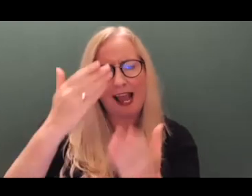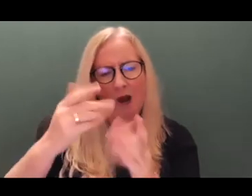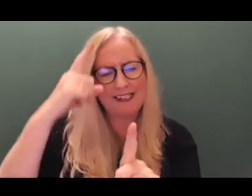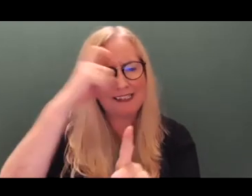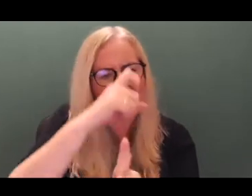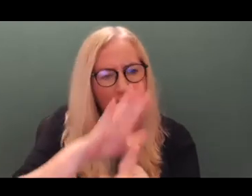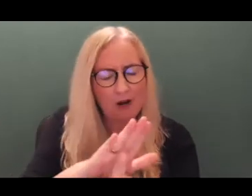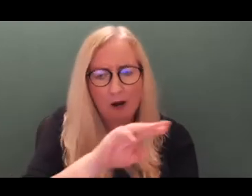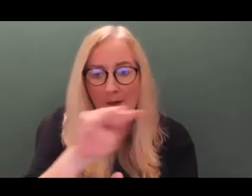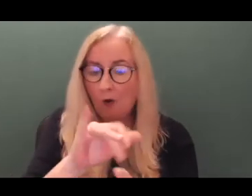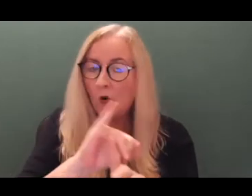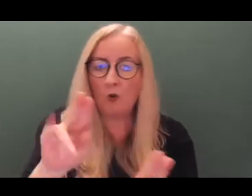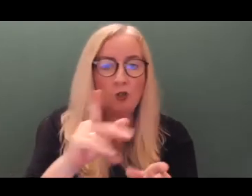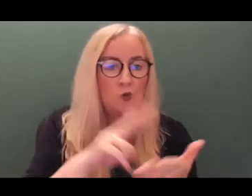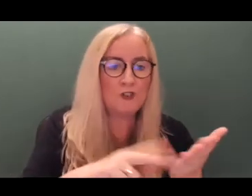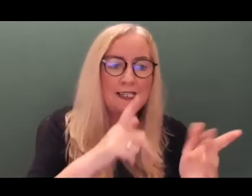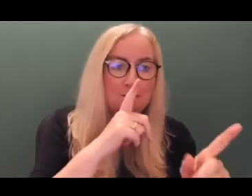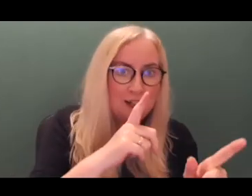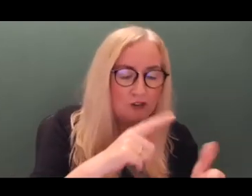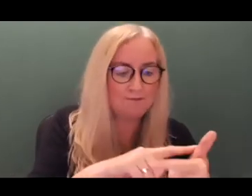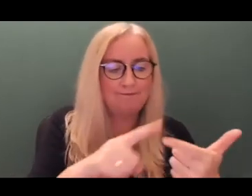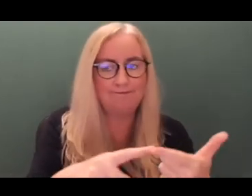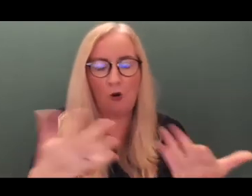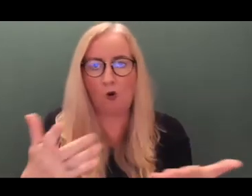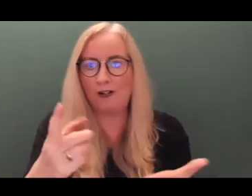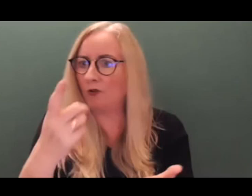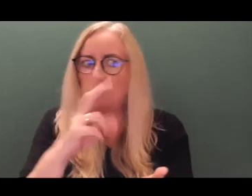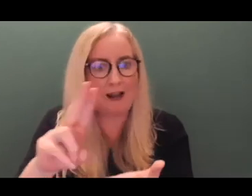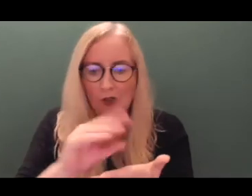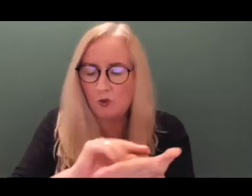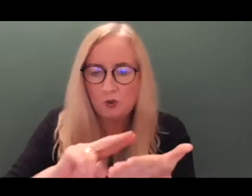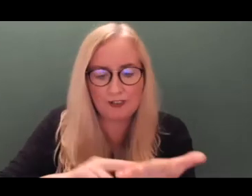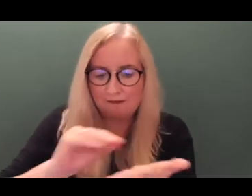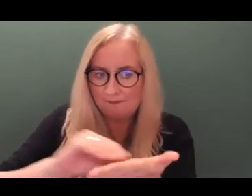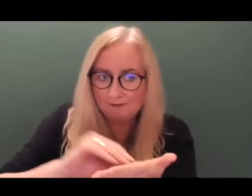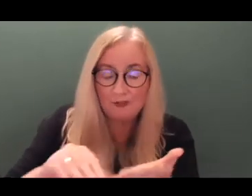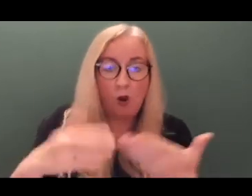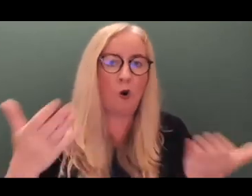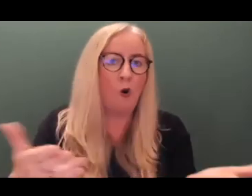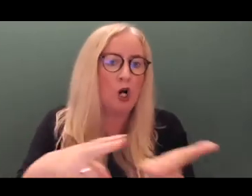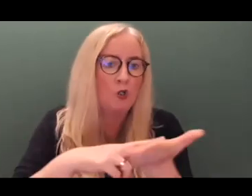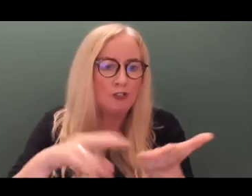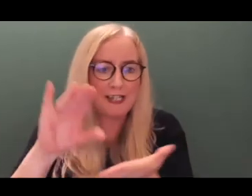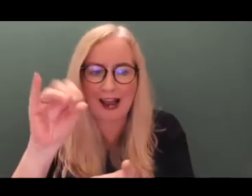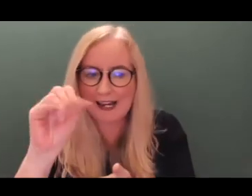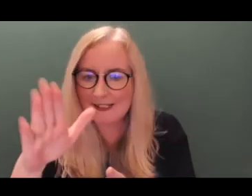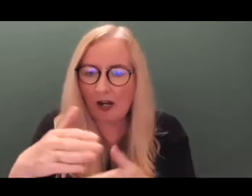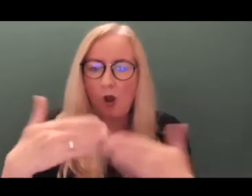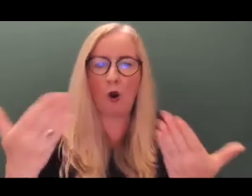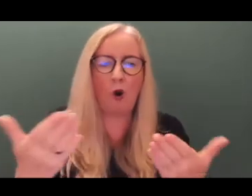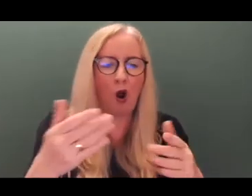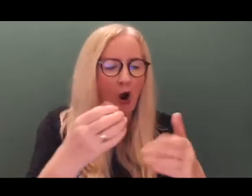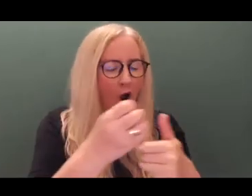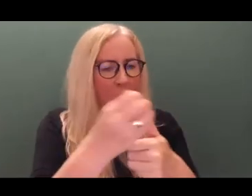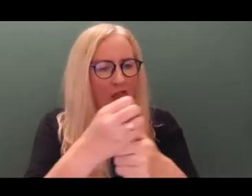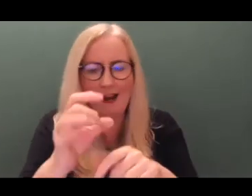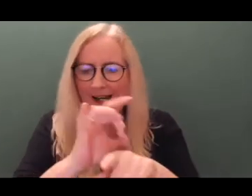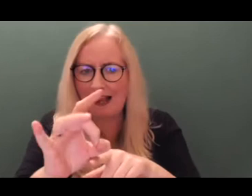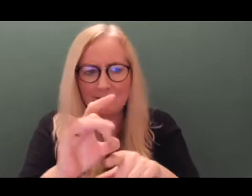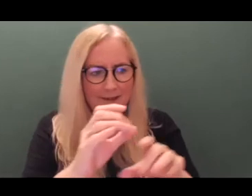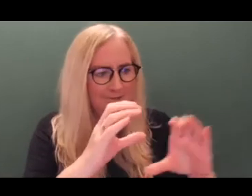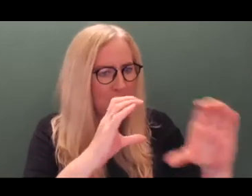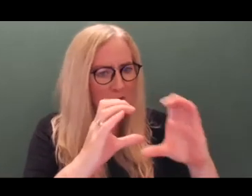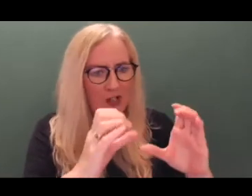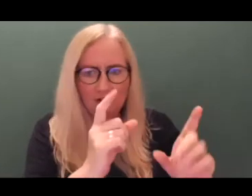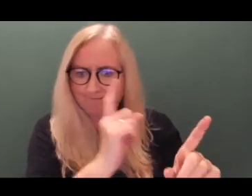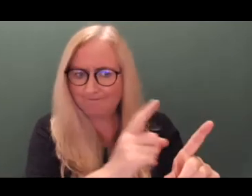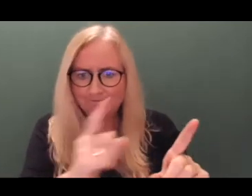speech or the written word, they may use ISL or other forms of sign or who may use behaviours